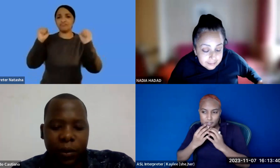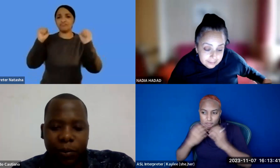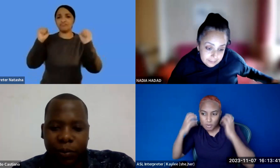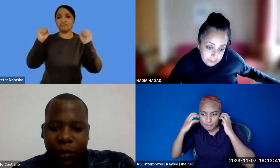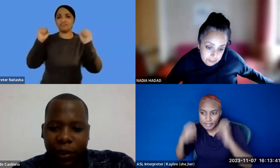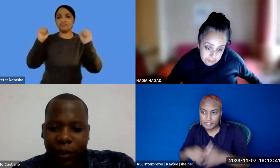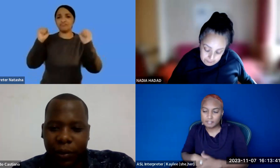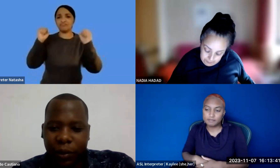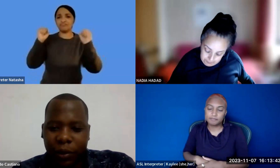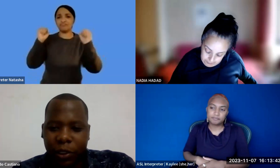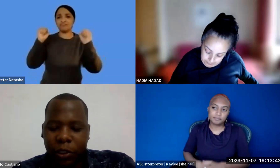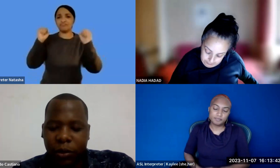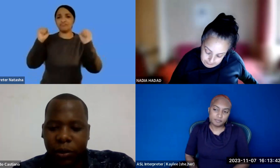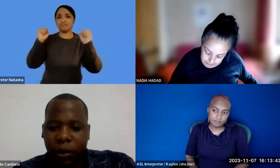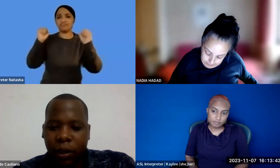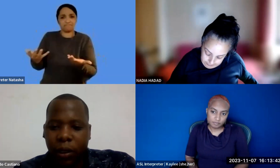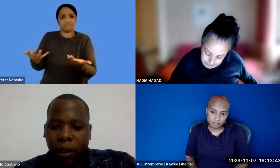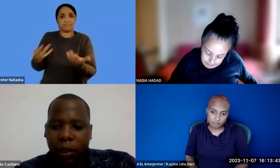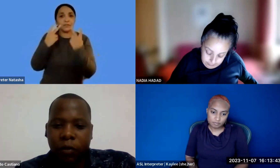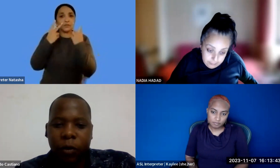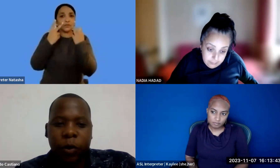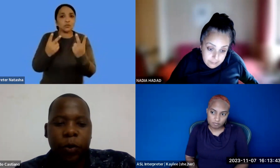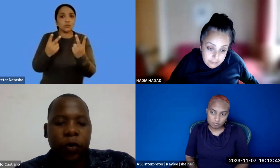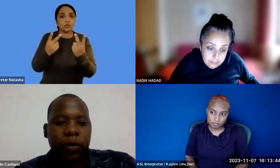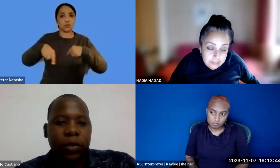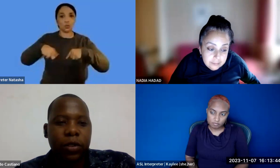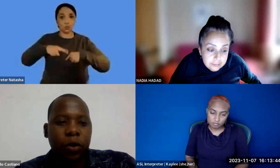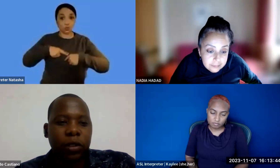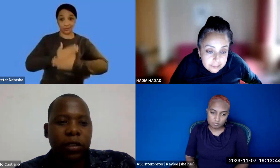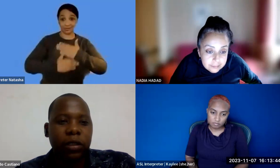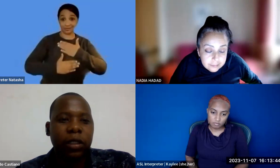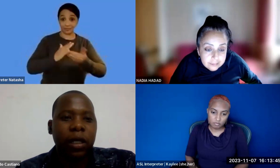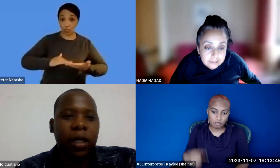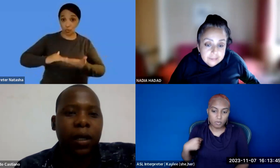with international development program donors.